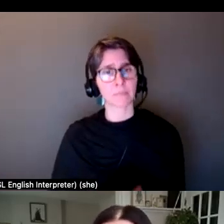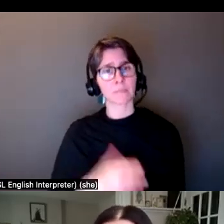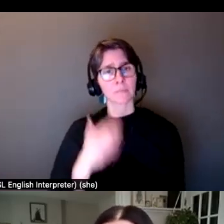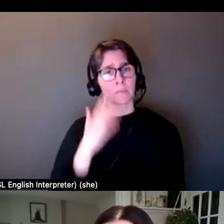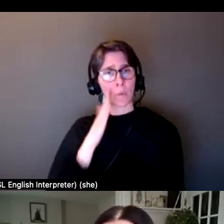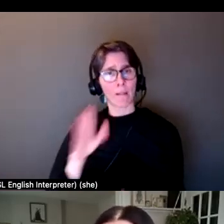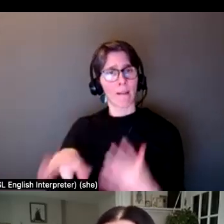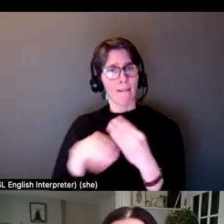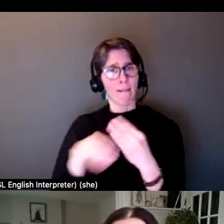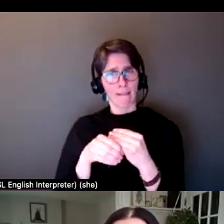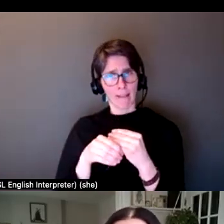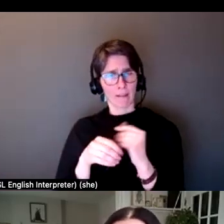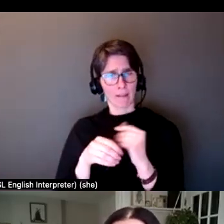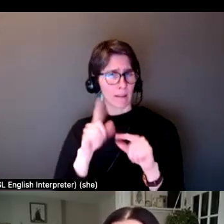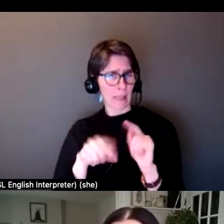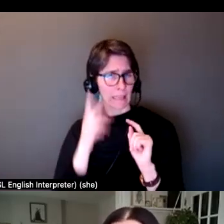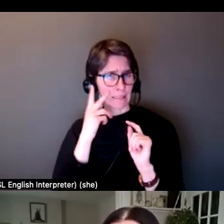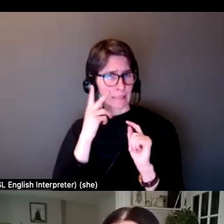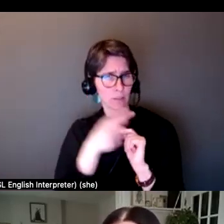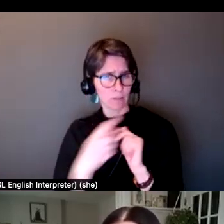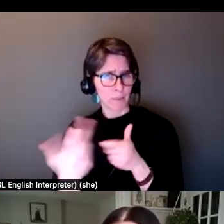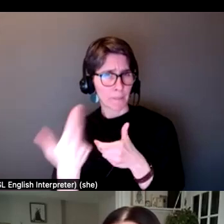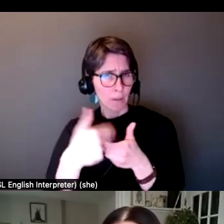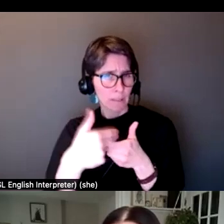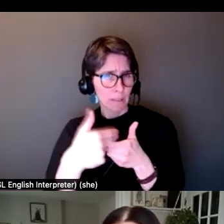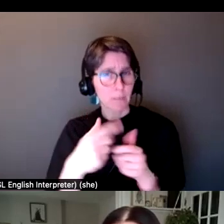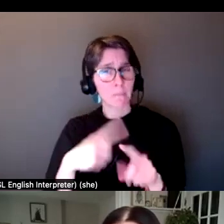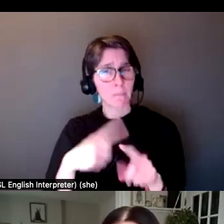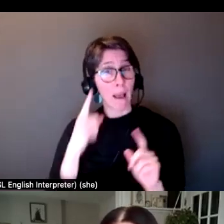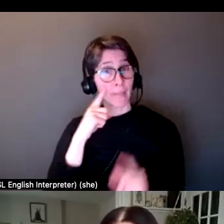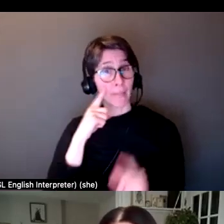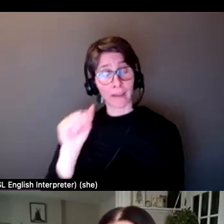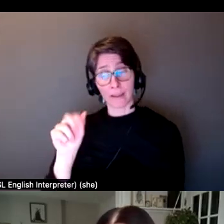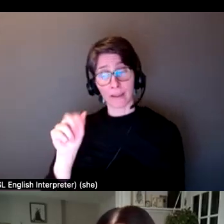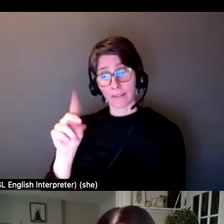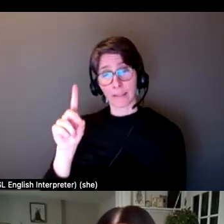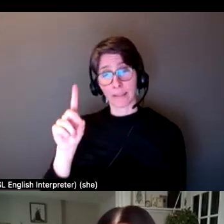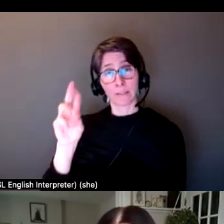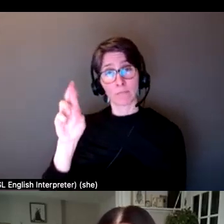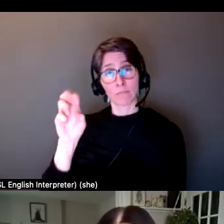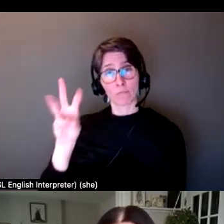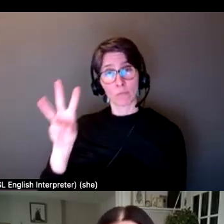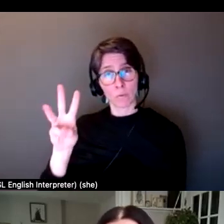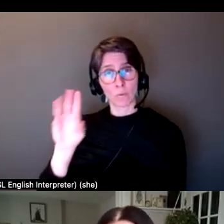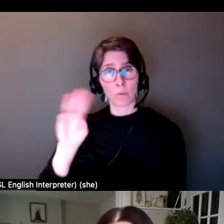but I think maybe that Andrew Martin is in the crowd, and he was our consultant who actually